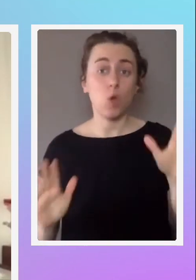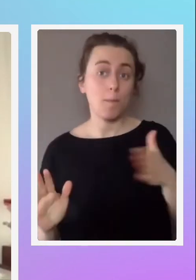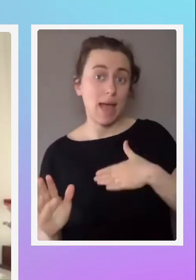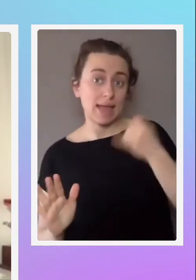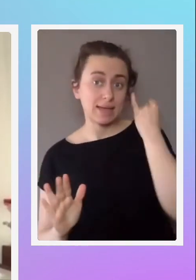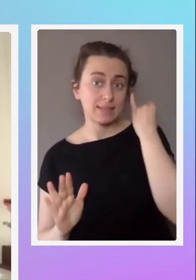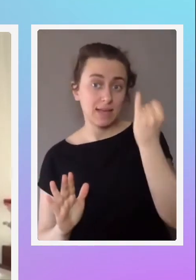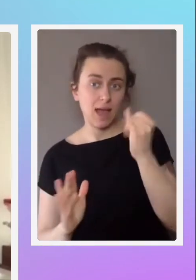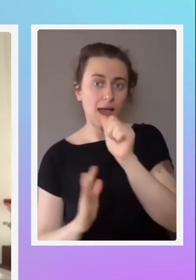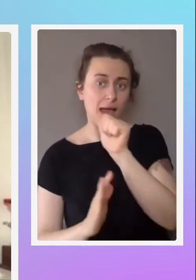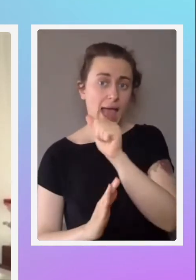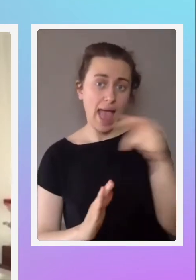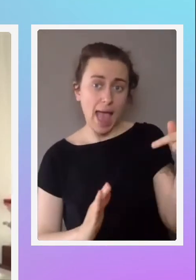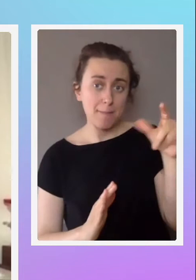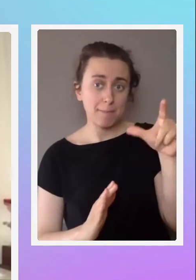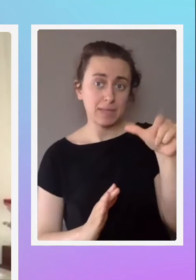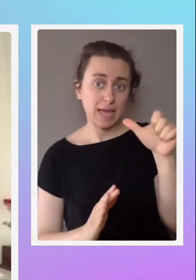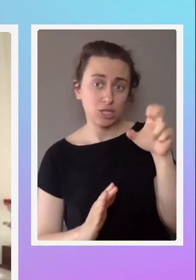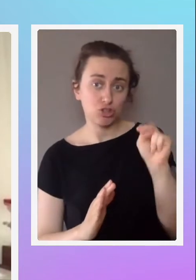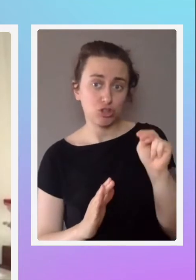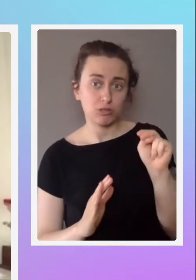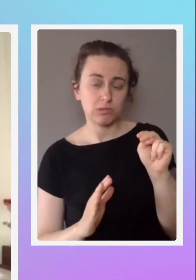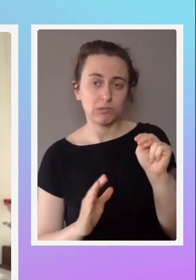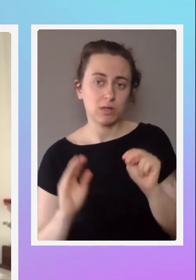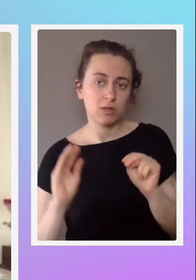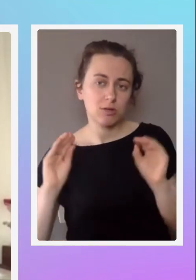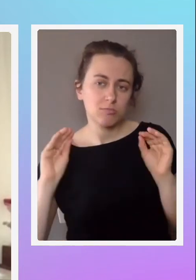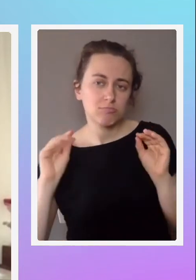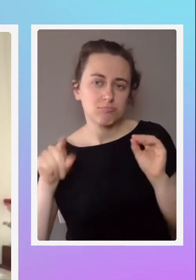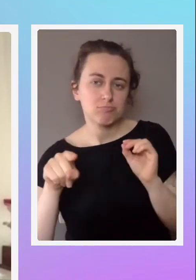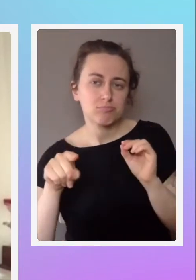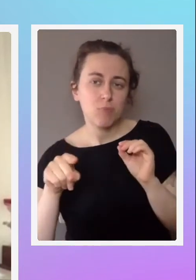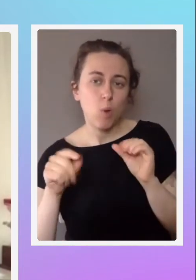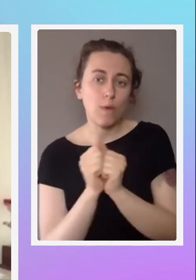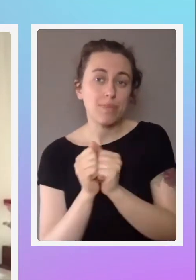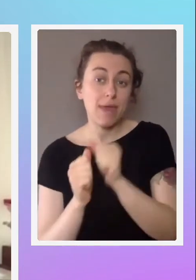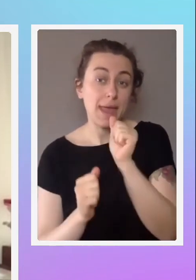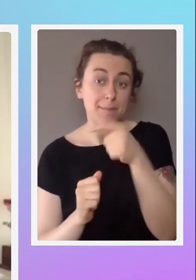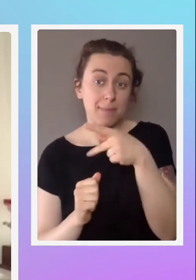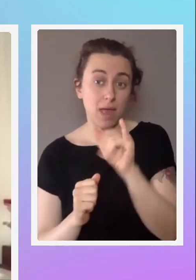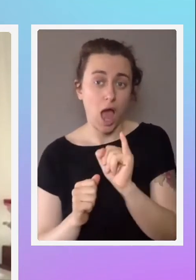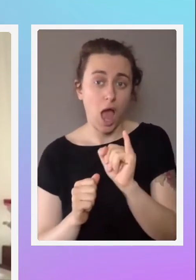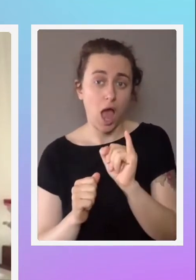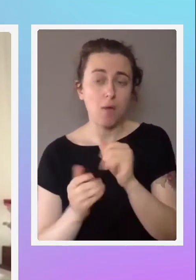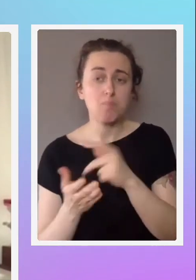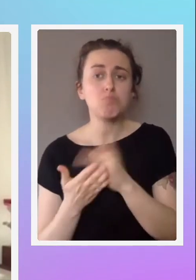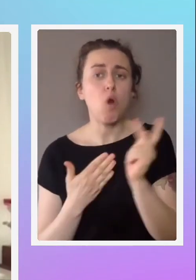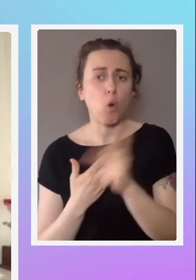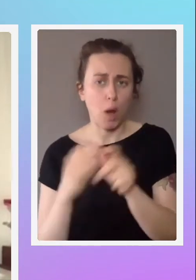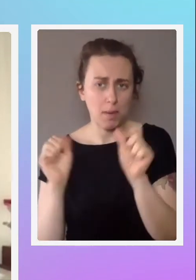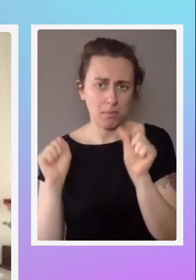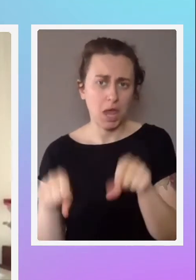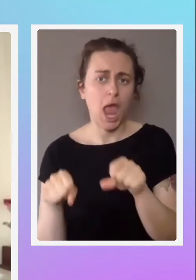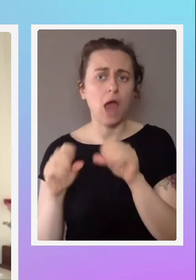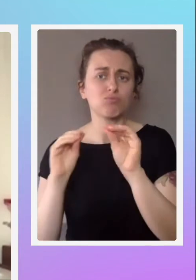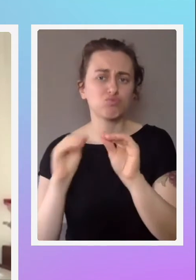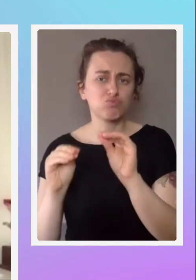an API that's programmable and will allow different interfaces to be fitted